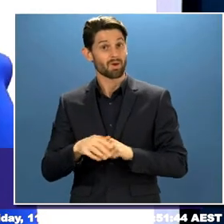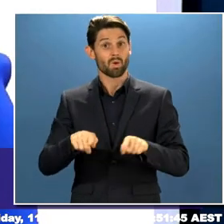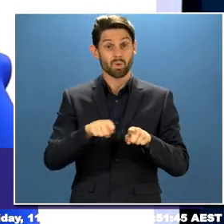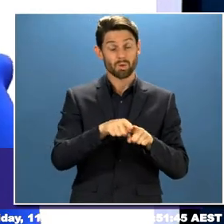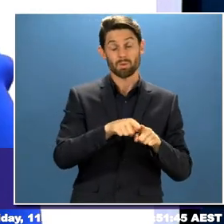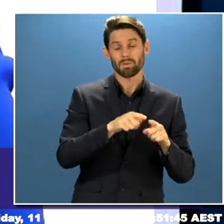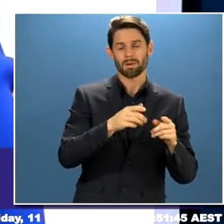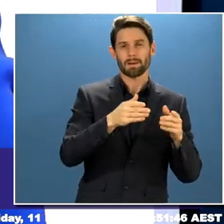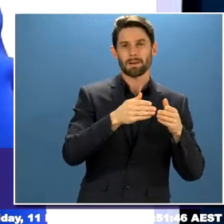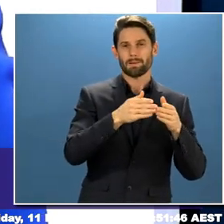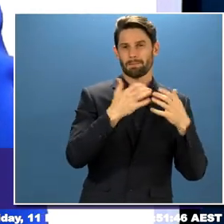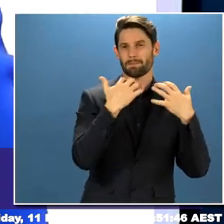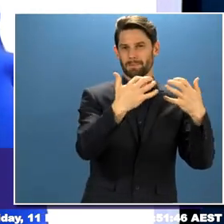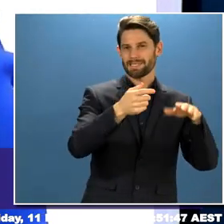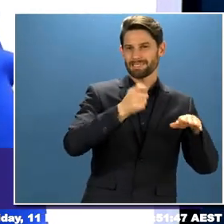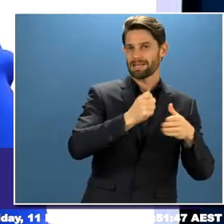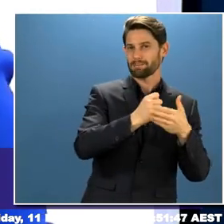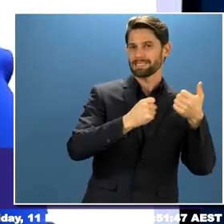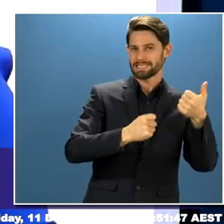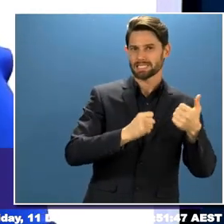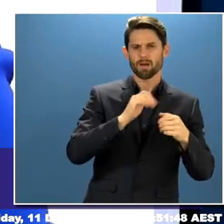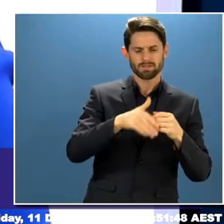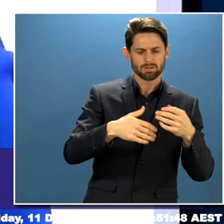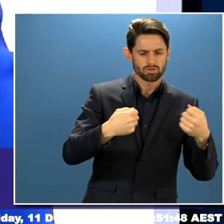in relation to psychotropic medication.